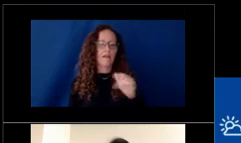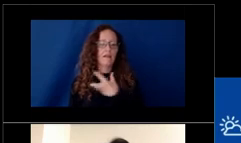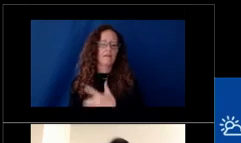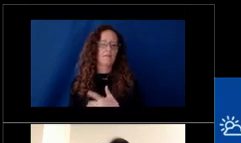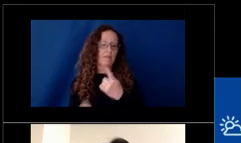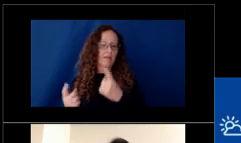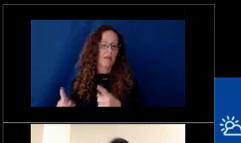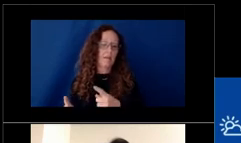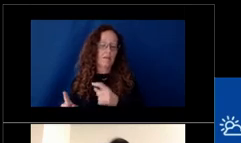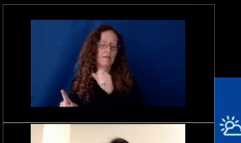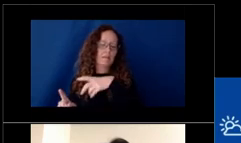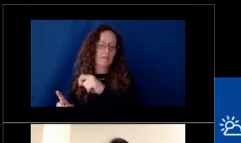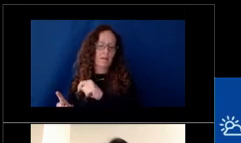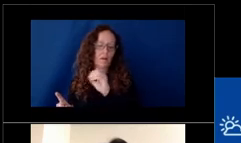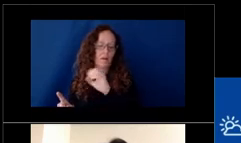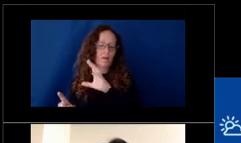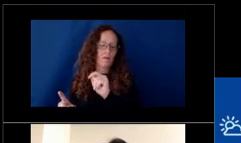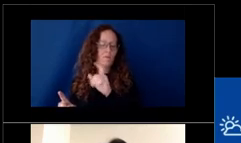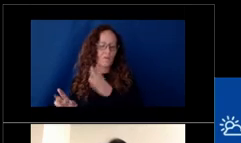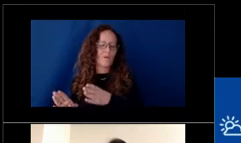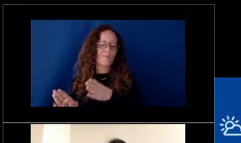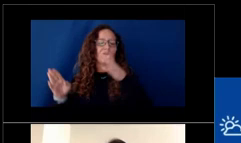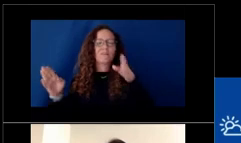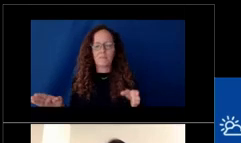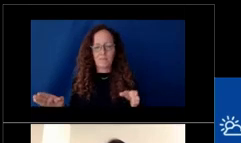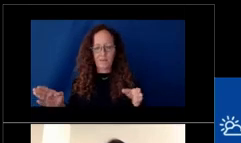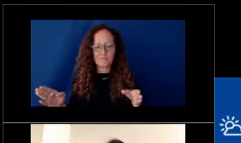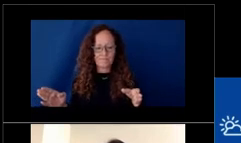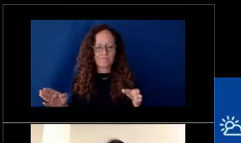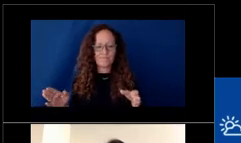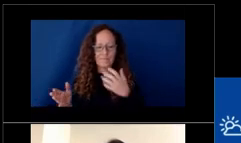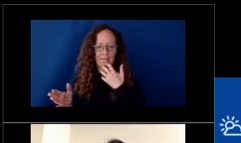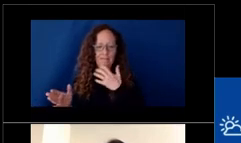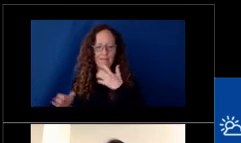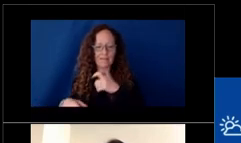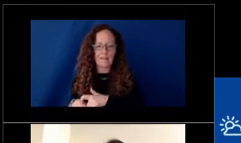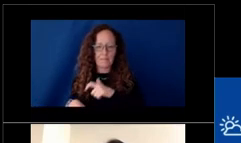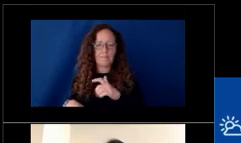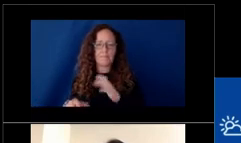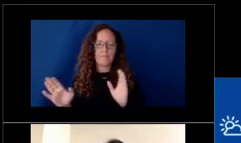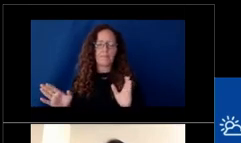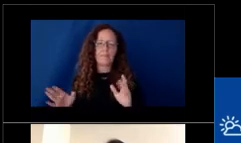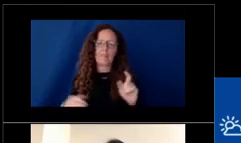we needed to expand the heat in that period of time, and also in Phoenix and in the far south,